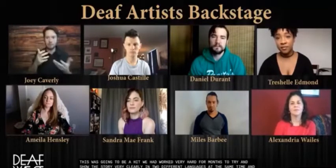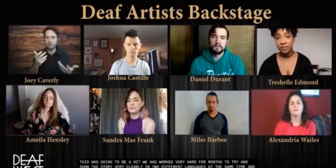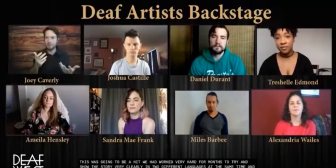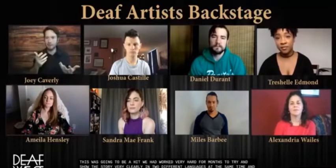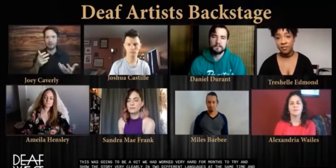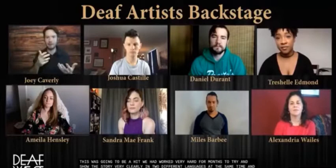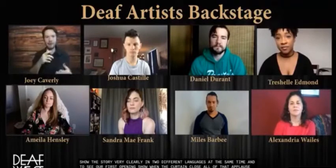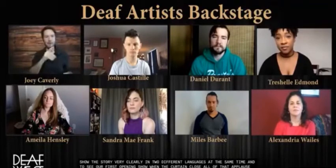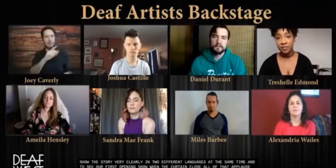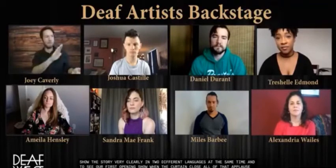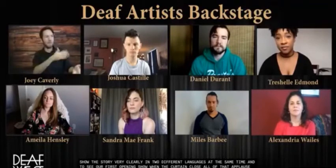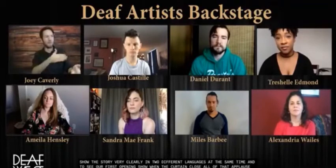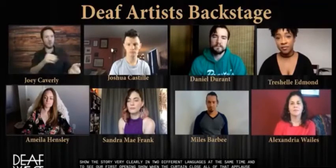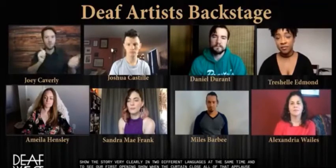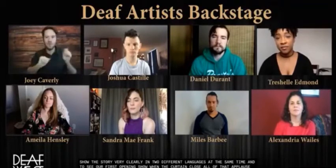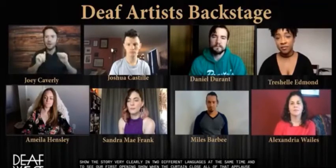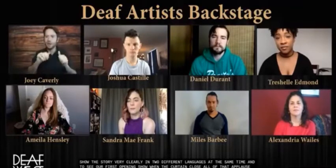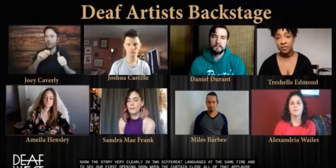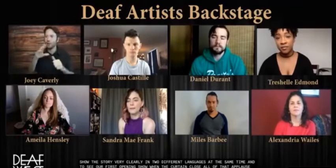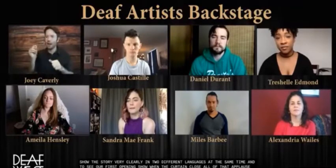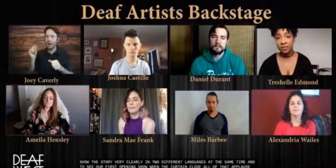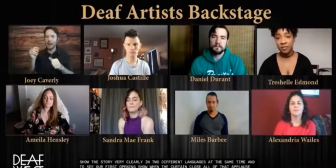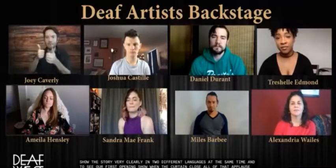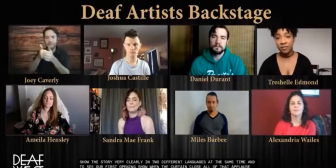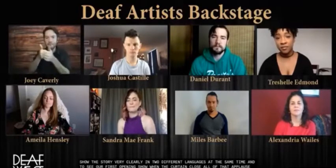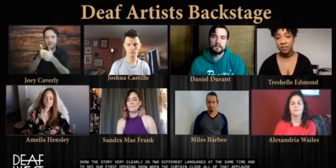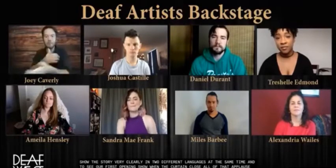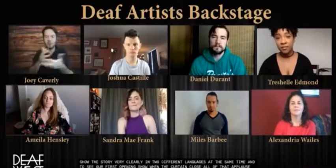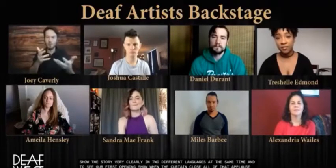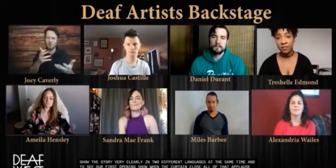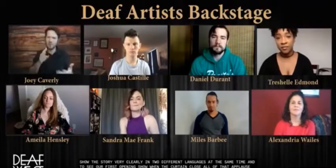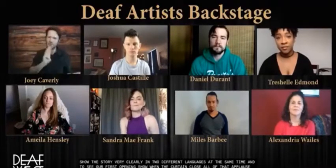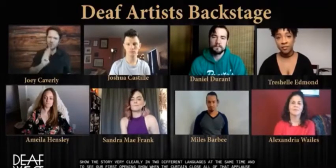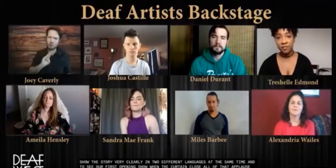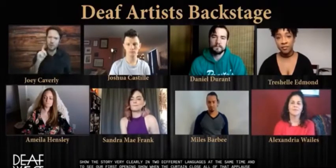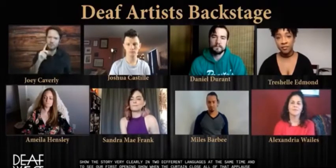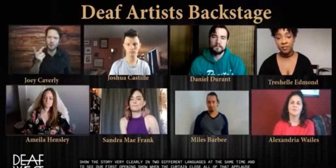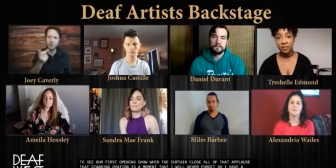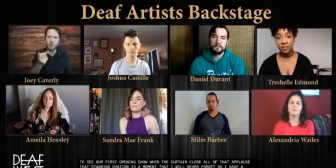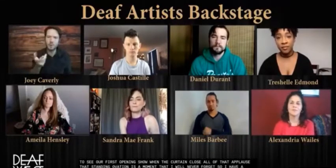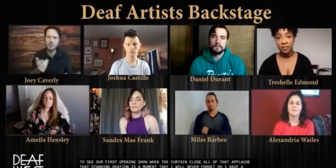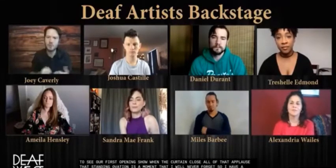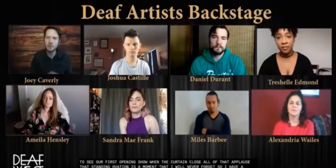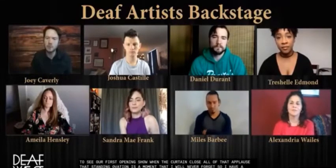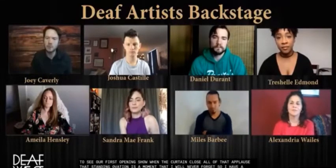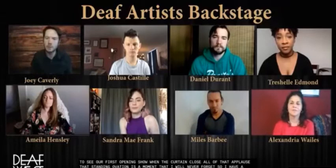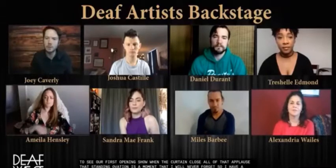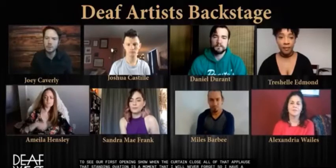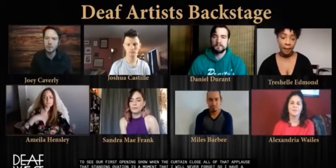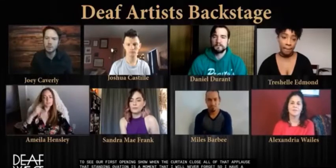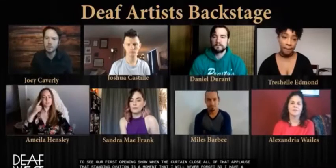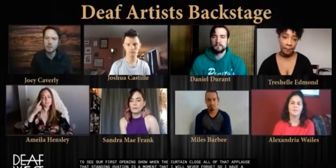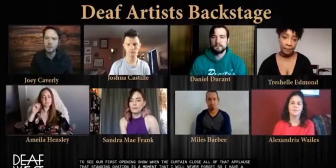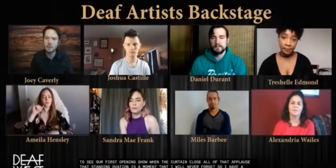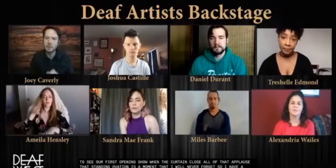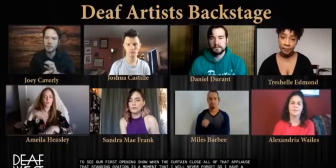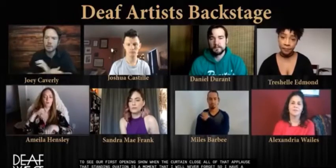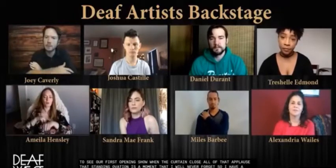What would your frustrations in learning that song because it is so powerful? And having to be on beat with the music. How did you feel?